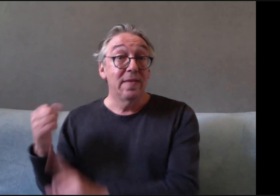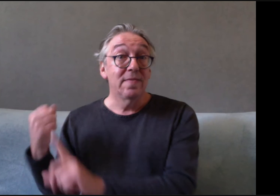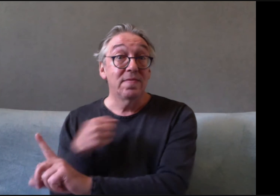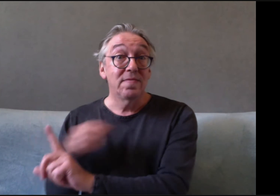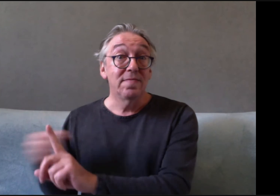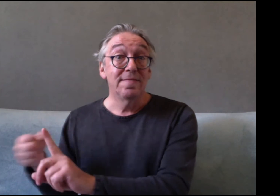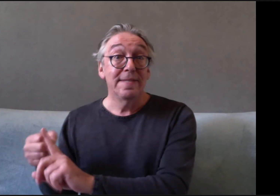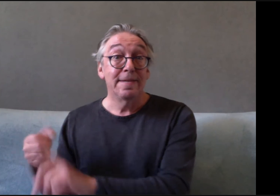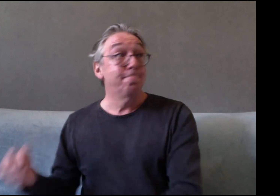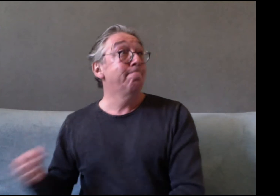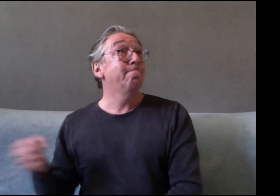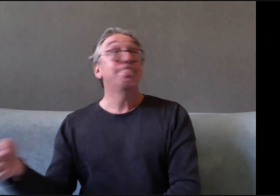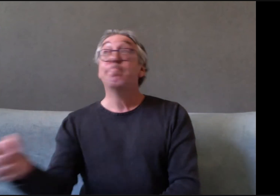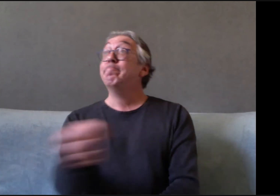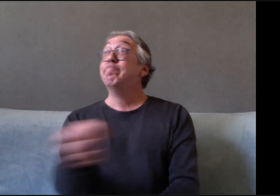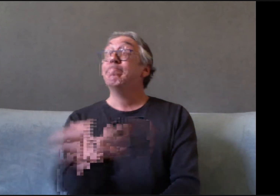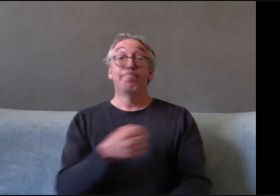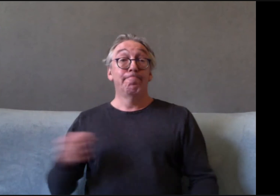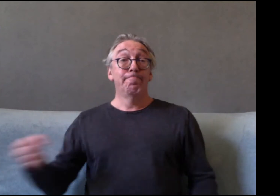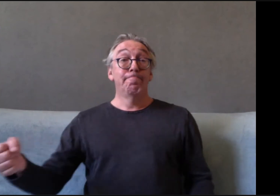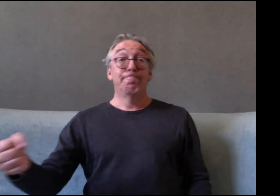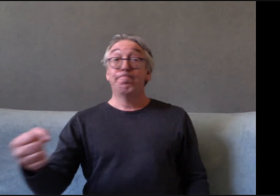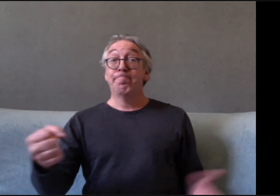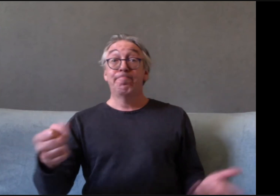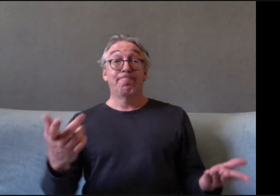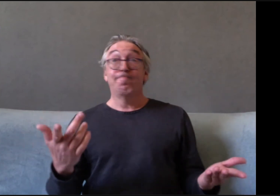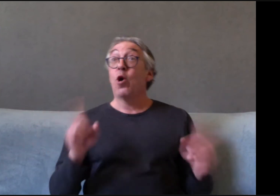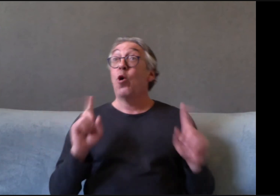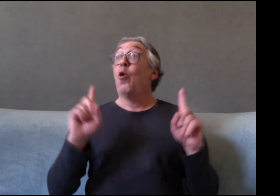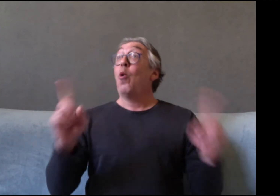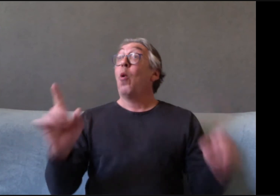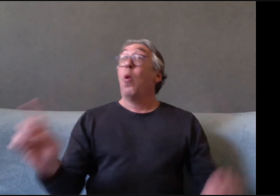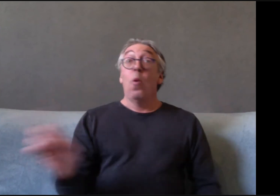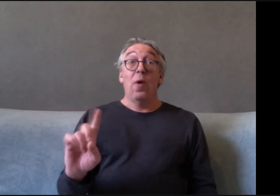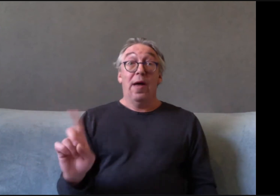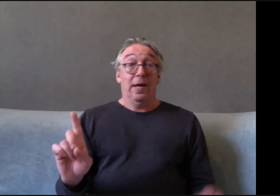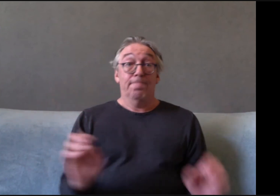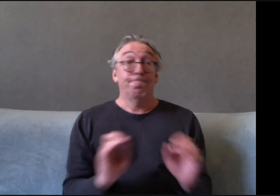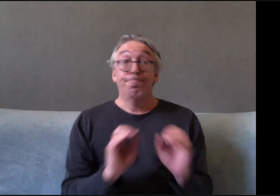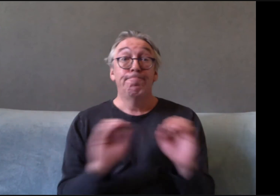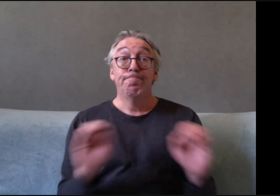we can offer it for other countries addressing the issue